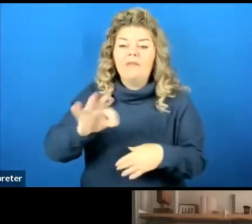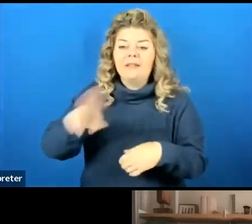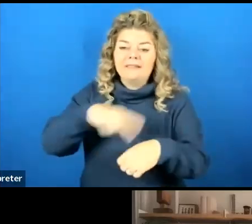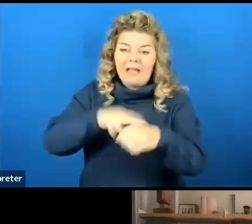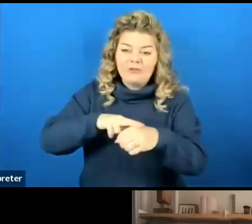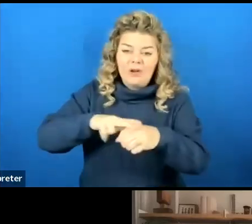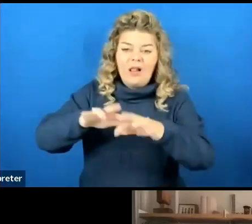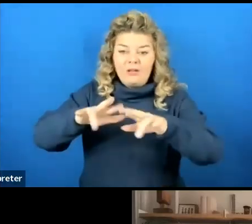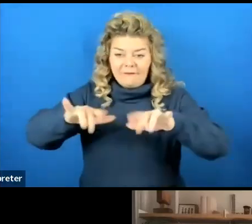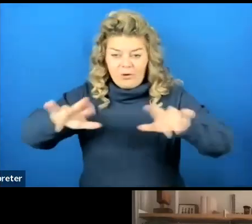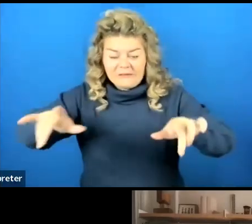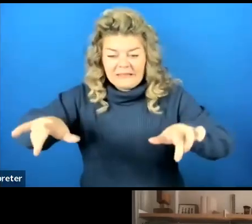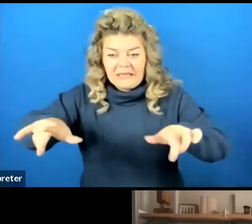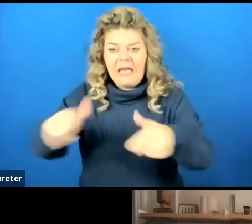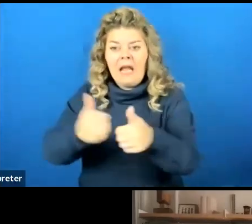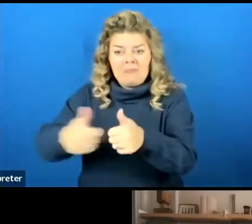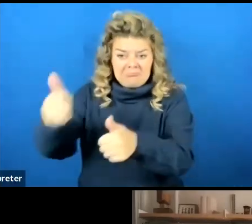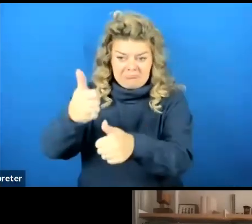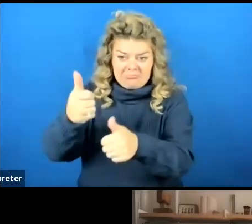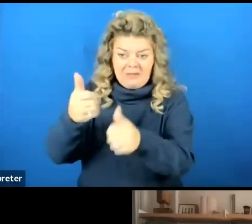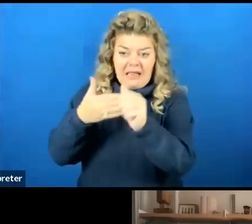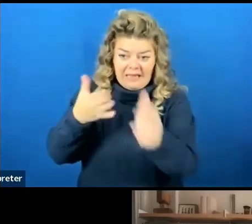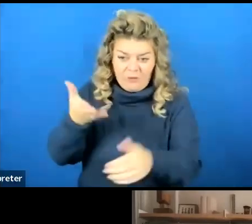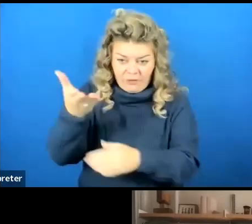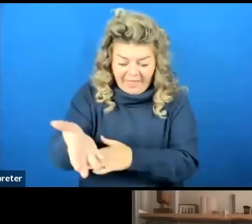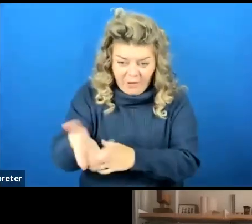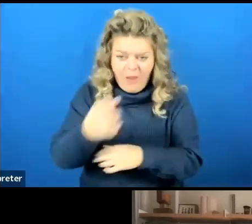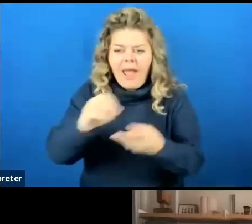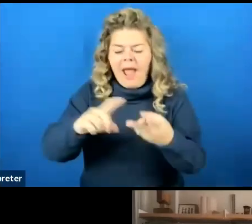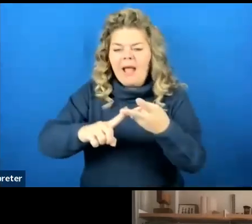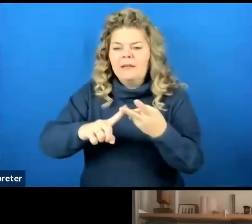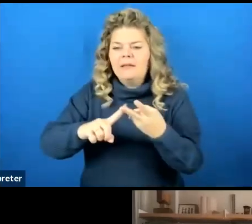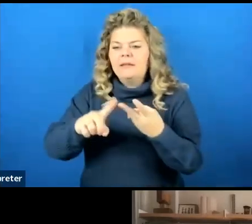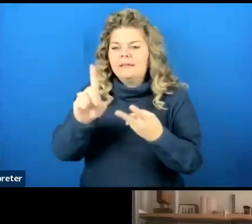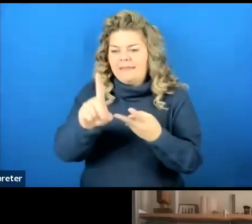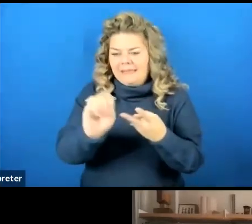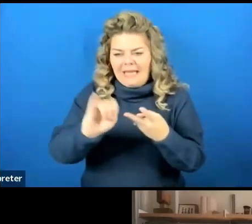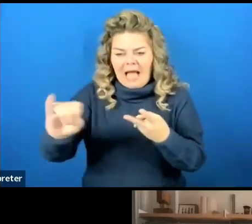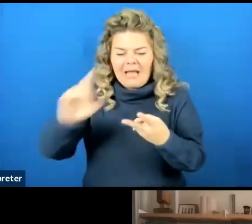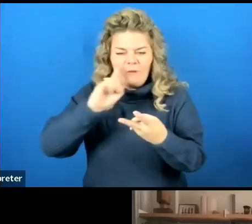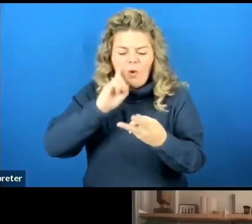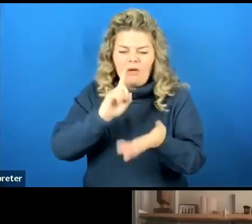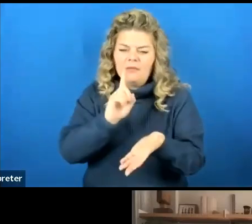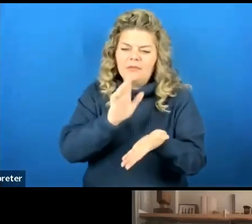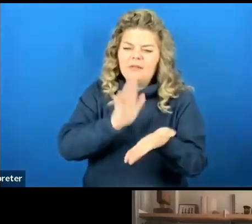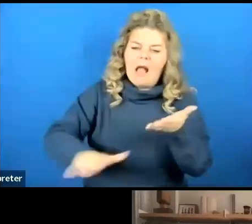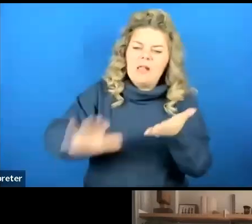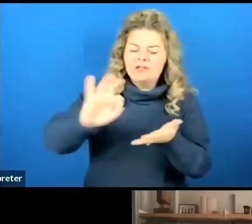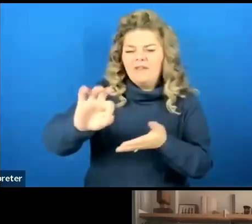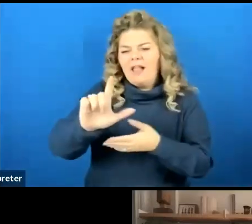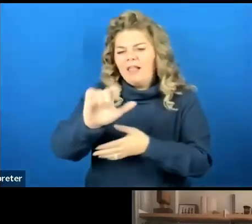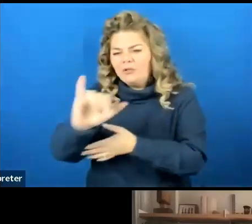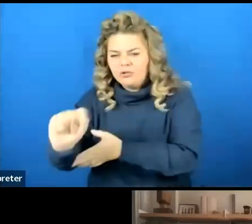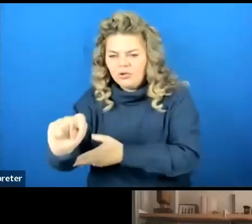and Associate Dean for Diversity, equity and inclusion in the College of Literature Science and Arts. Prior to that, Dr.